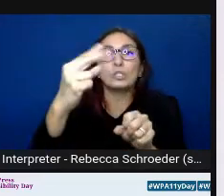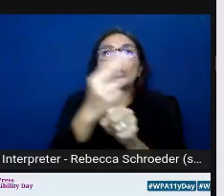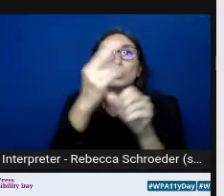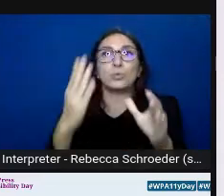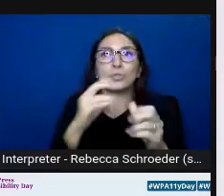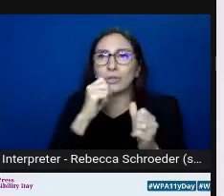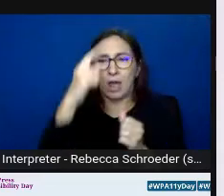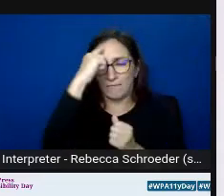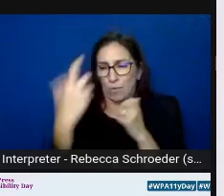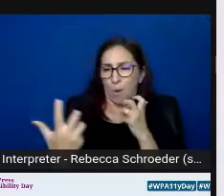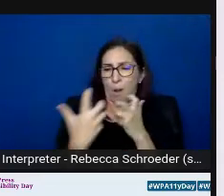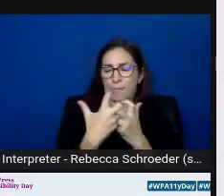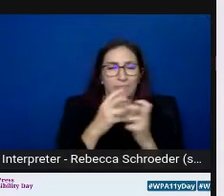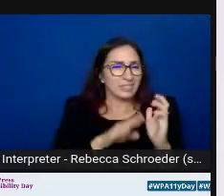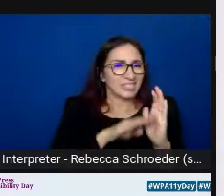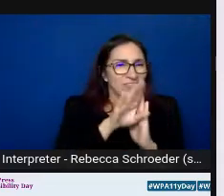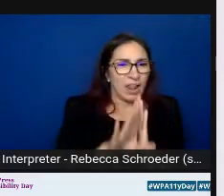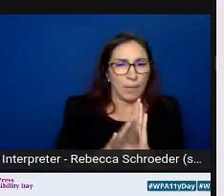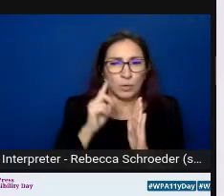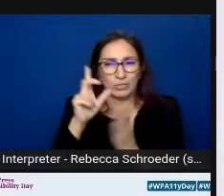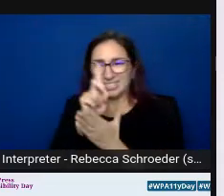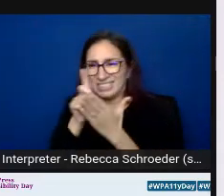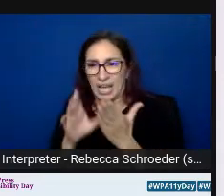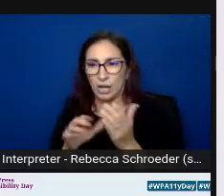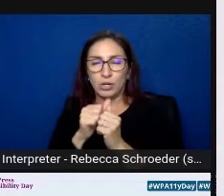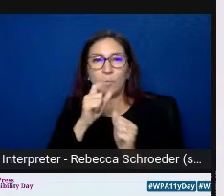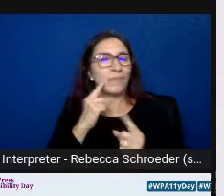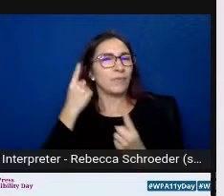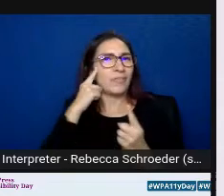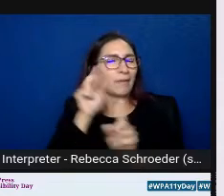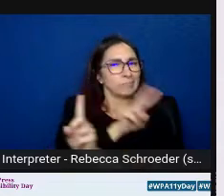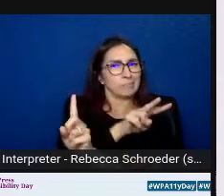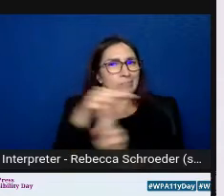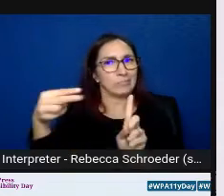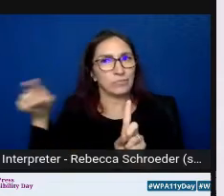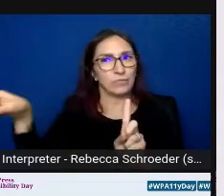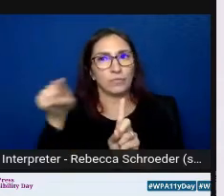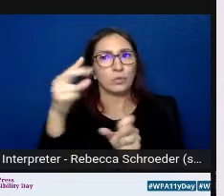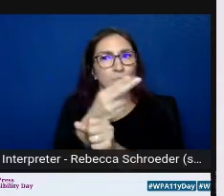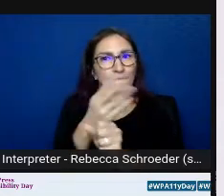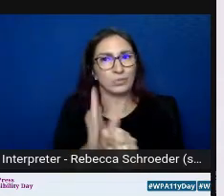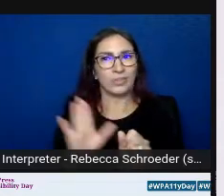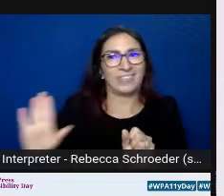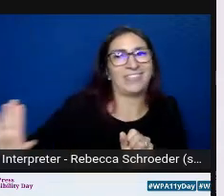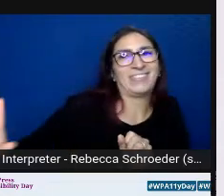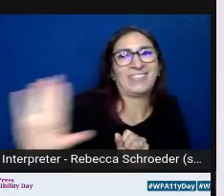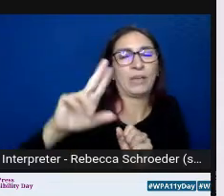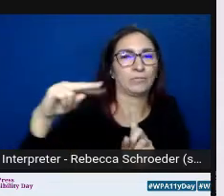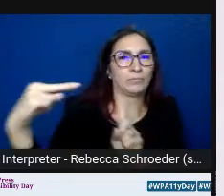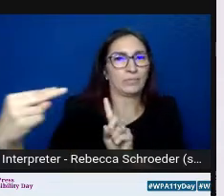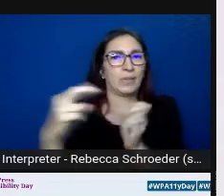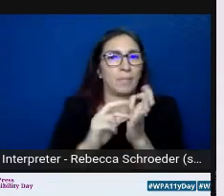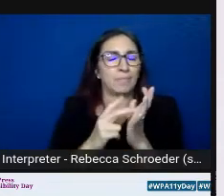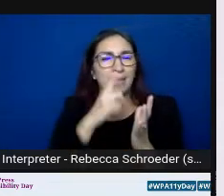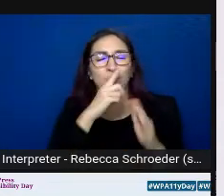If you think about end user needs, you're more likely to shift away from the minimum accessibility and get into actual usability.